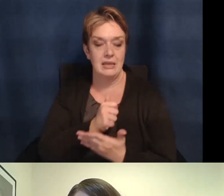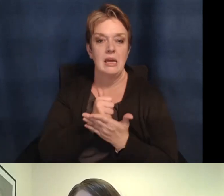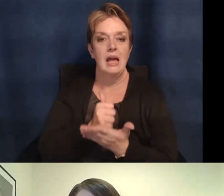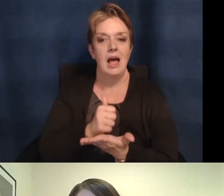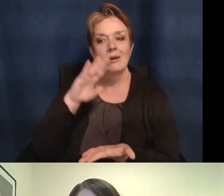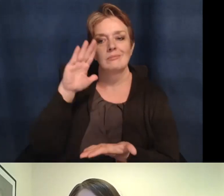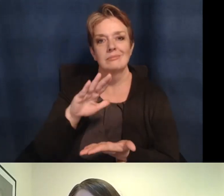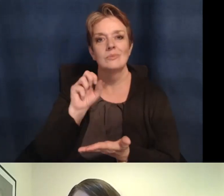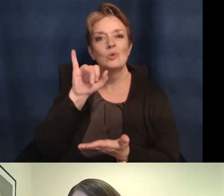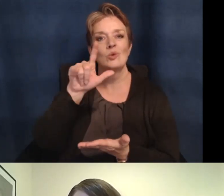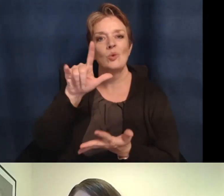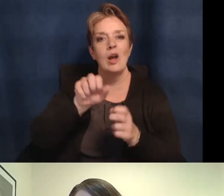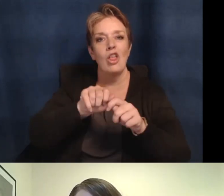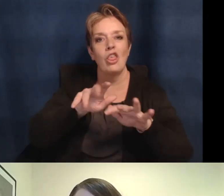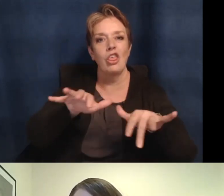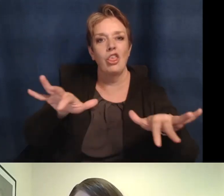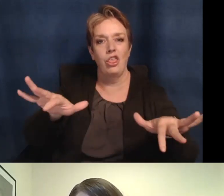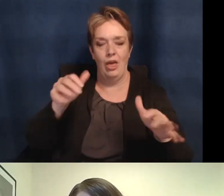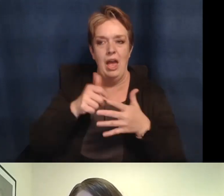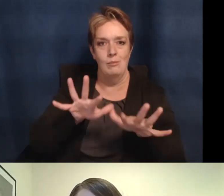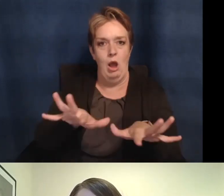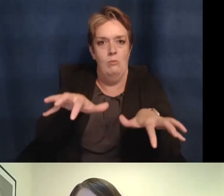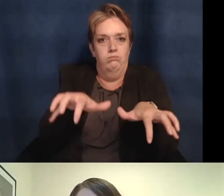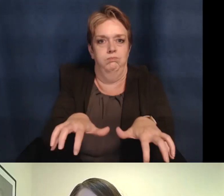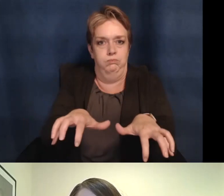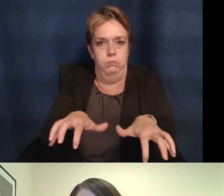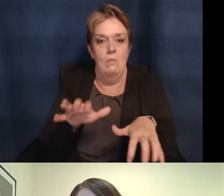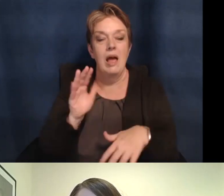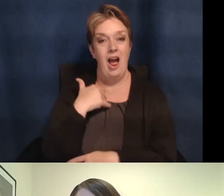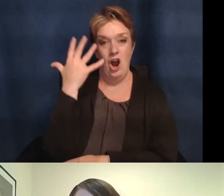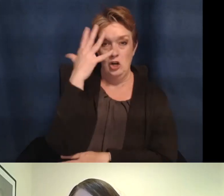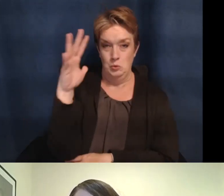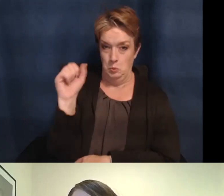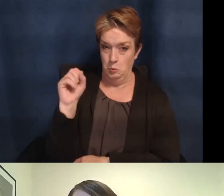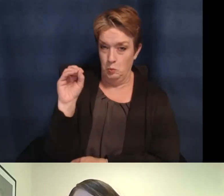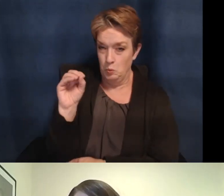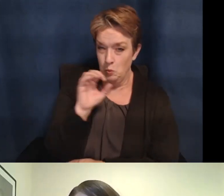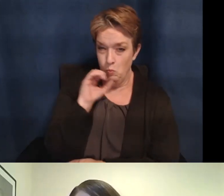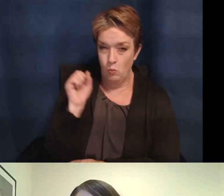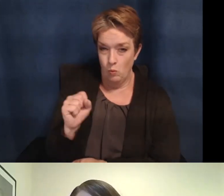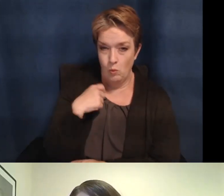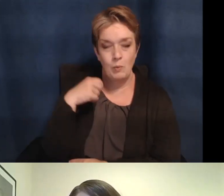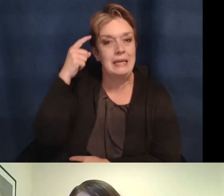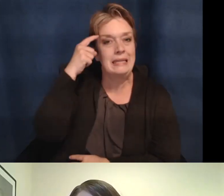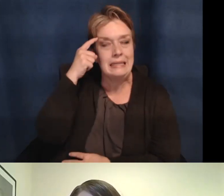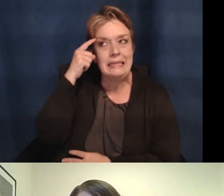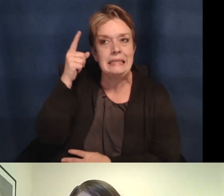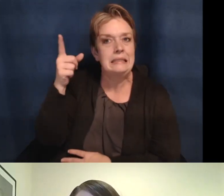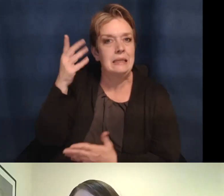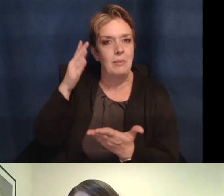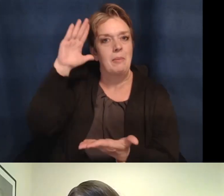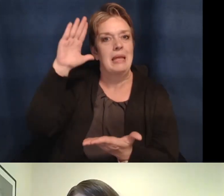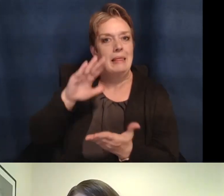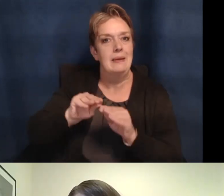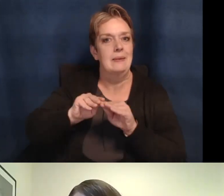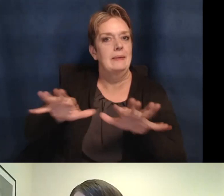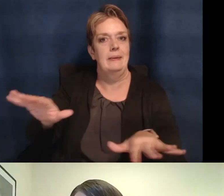And we think that our trees are so old that they don't have some of the same invasive qualities as the newer tamarisk trees.